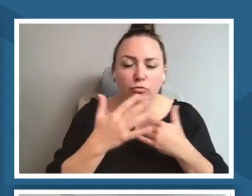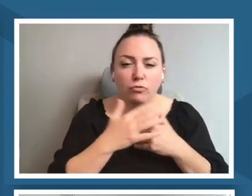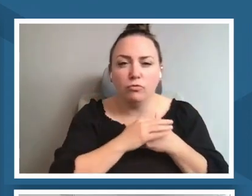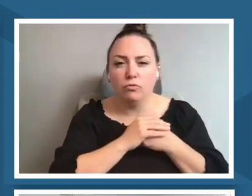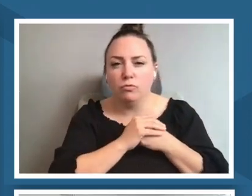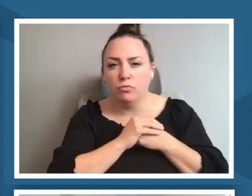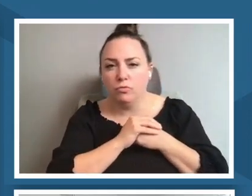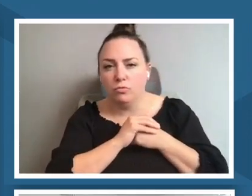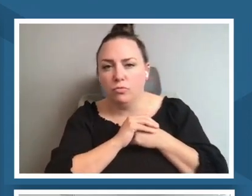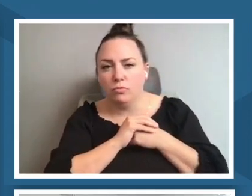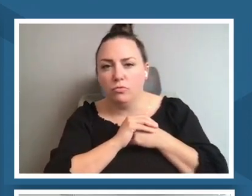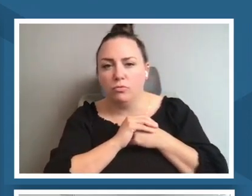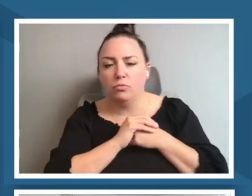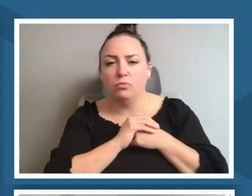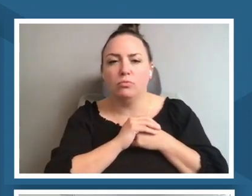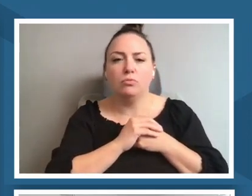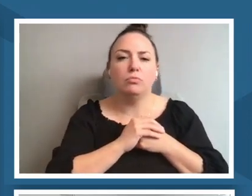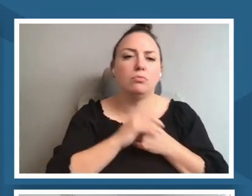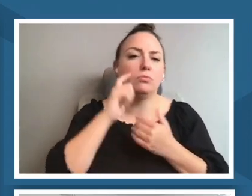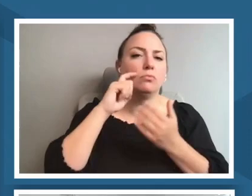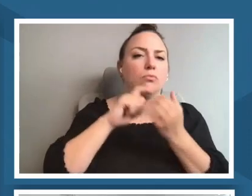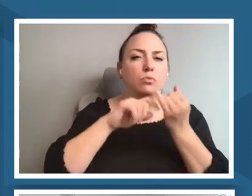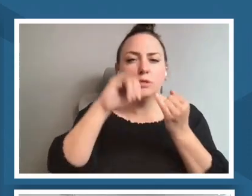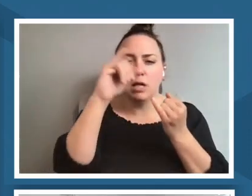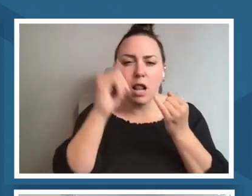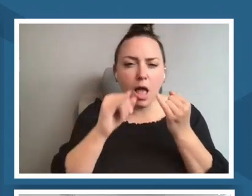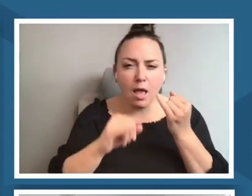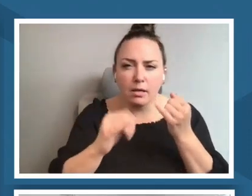the lines that you see